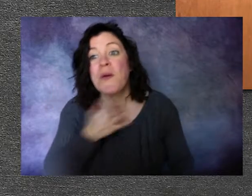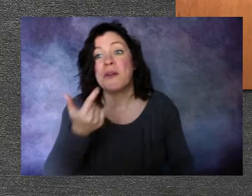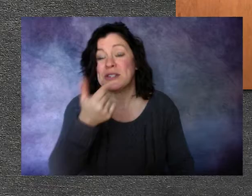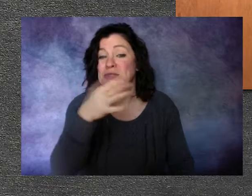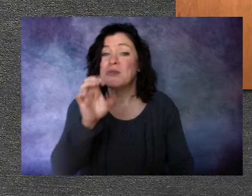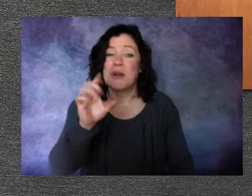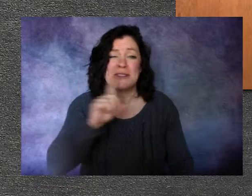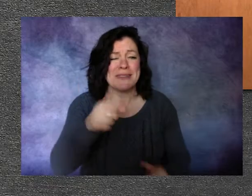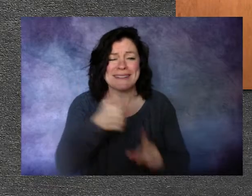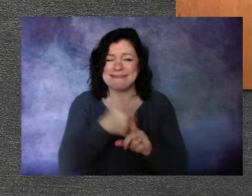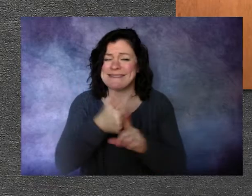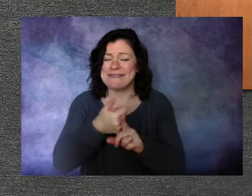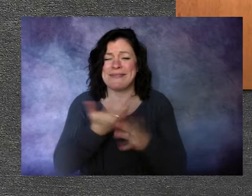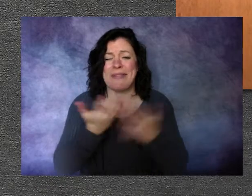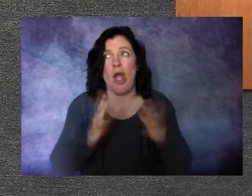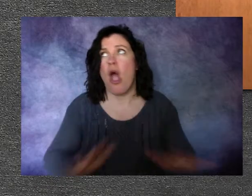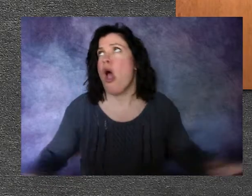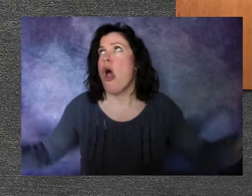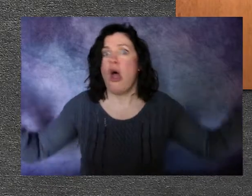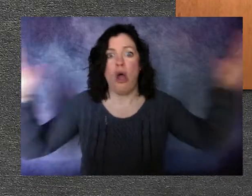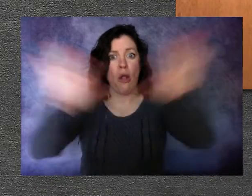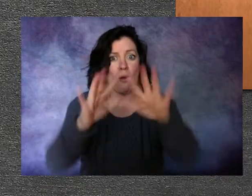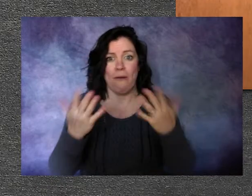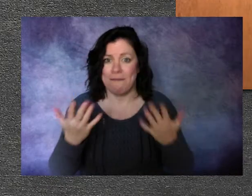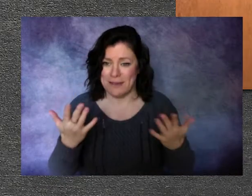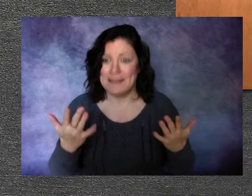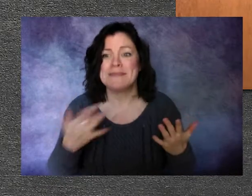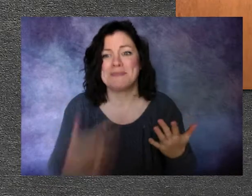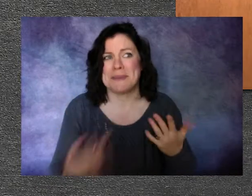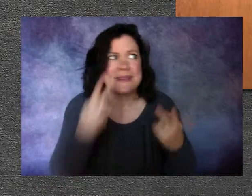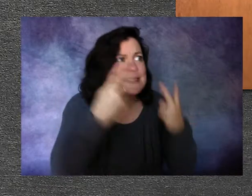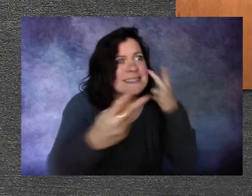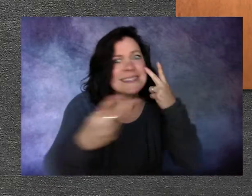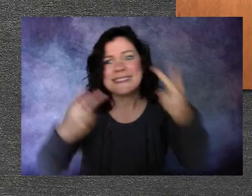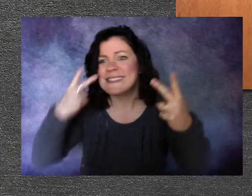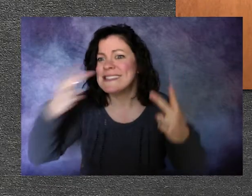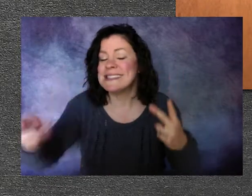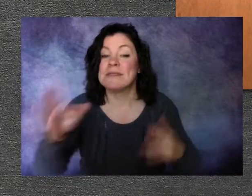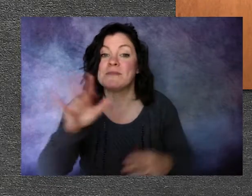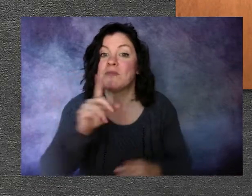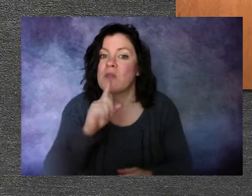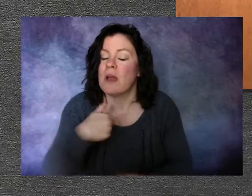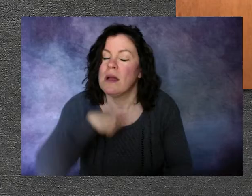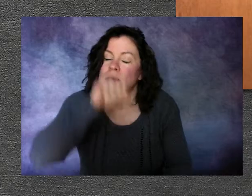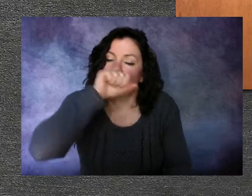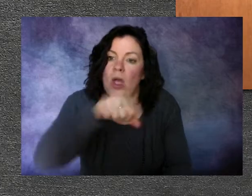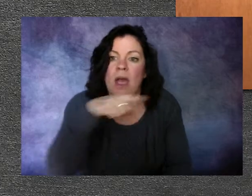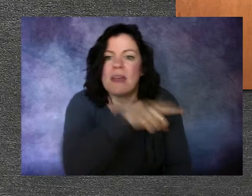Curious George is all over the place! But I love Curious George so much